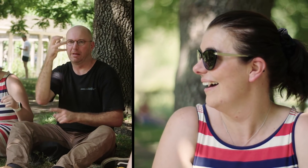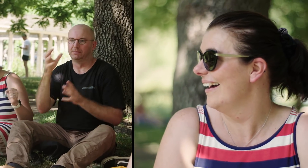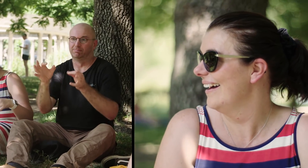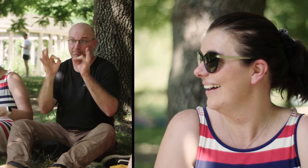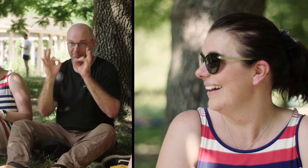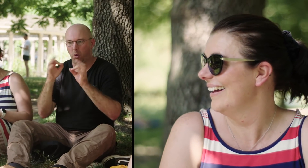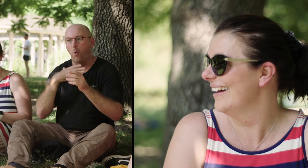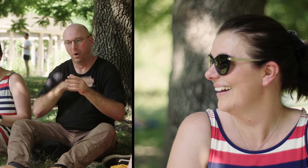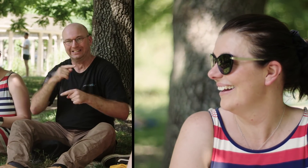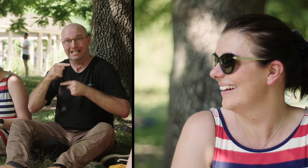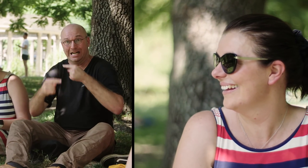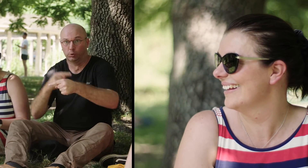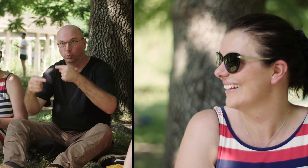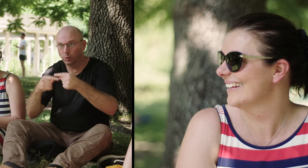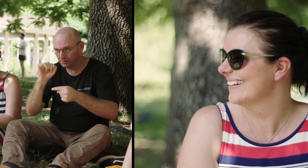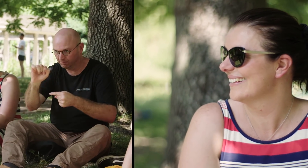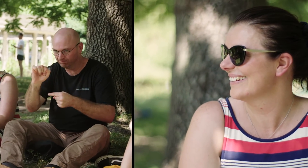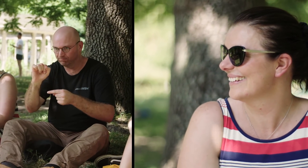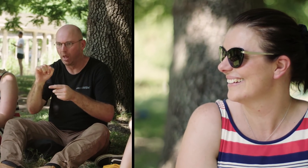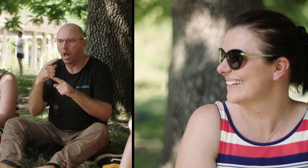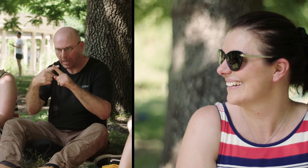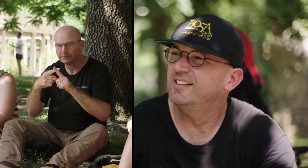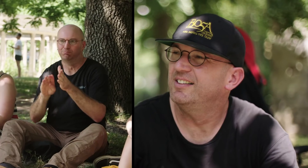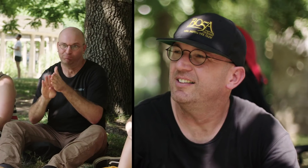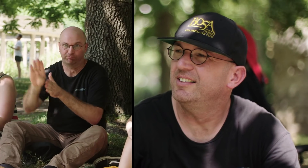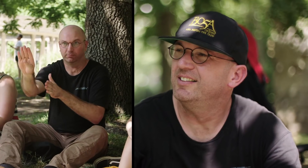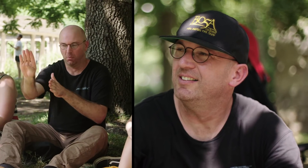the New Zealand government, because the government is unique.